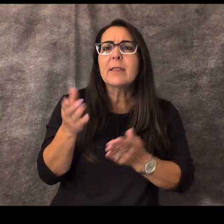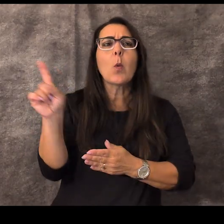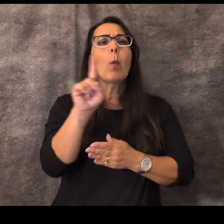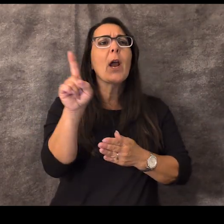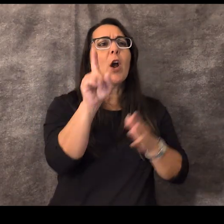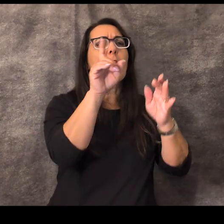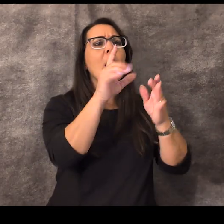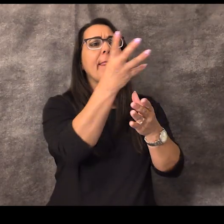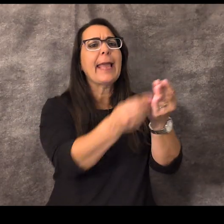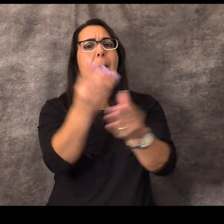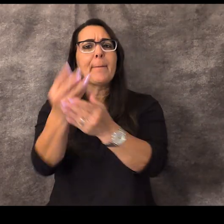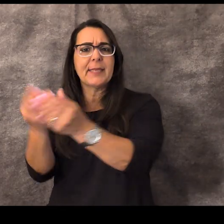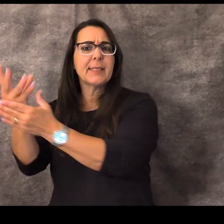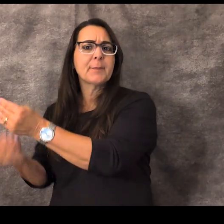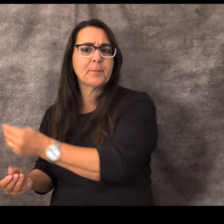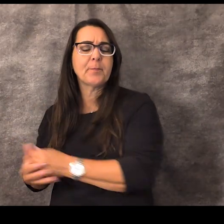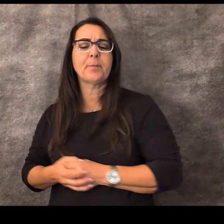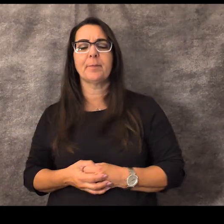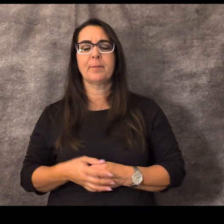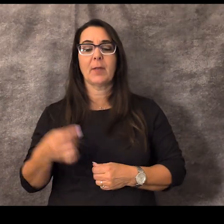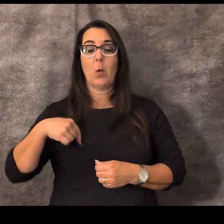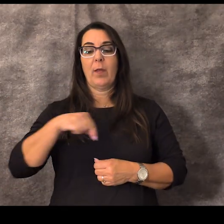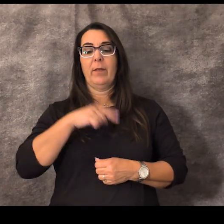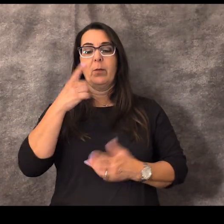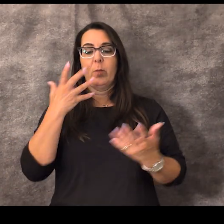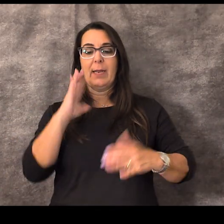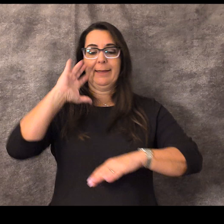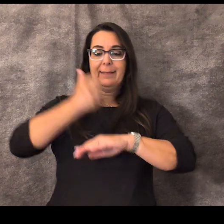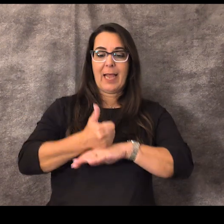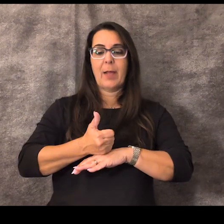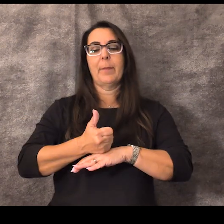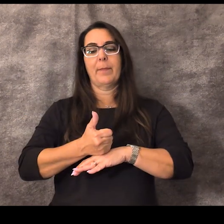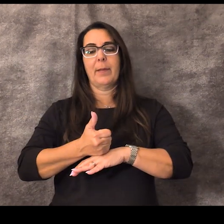(Michelle) We've been really, focusing on setting the terrain for successful implementation